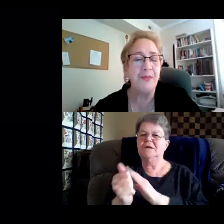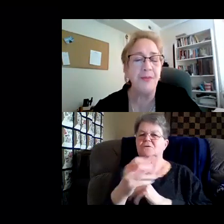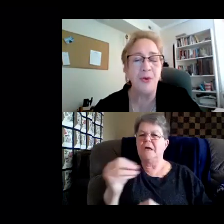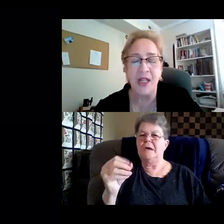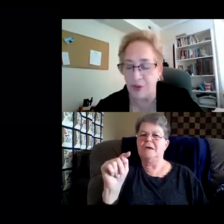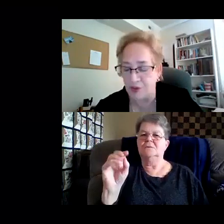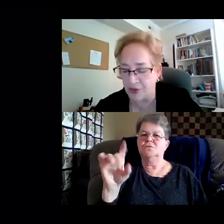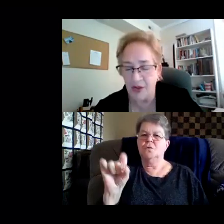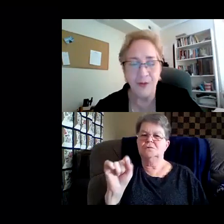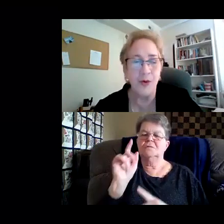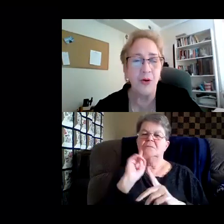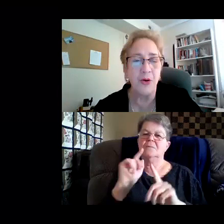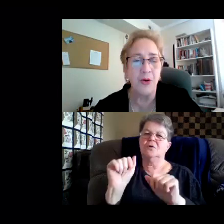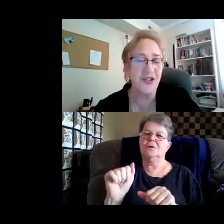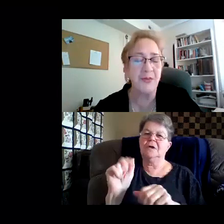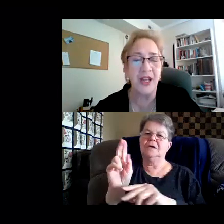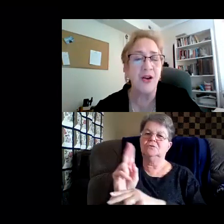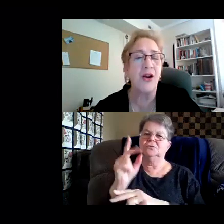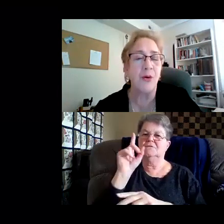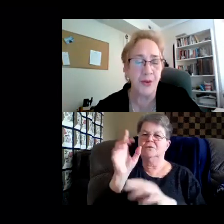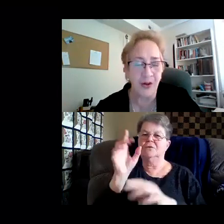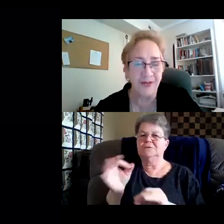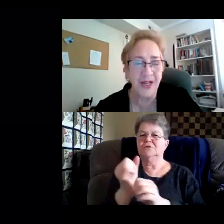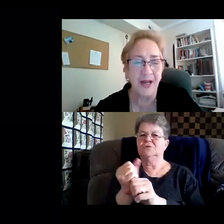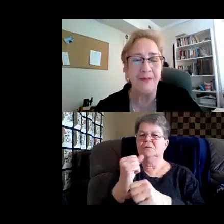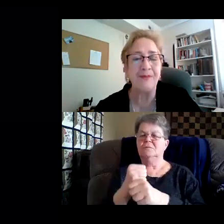that people can use for decision-making over their lifetime.